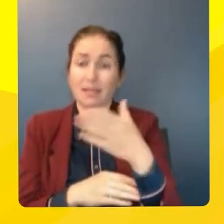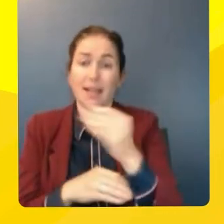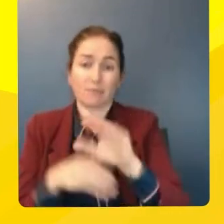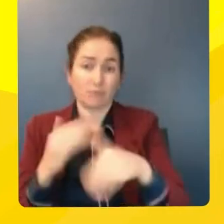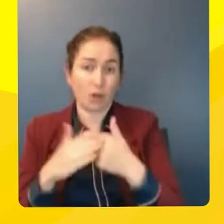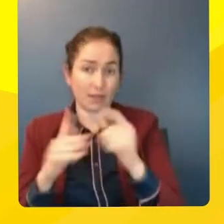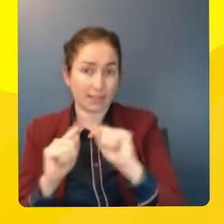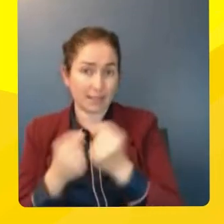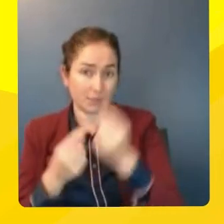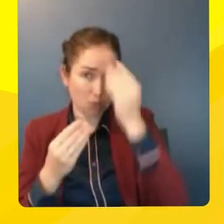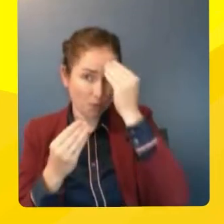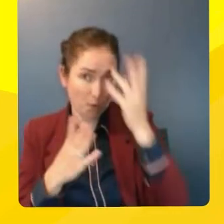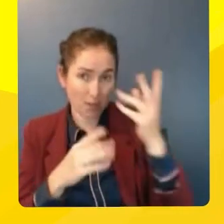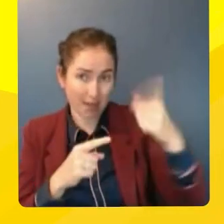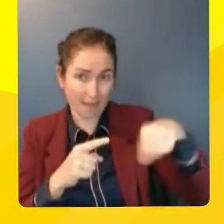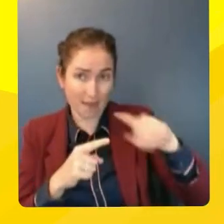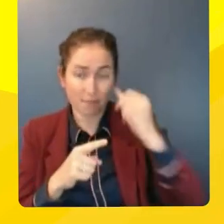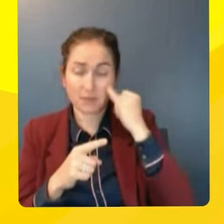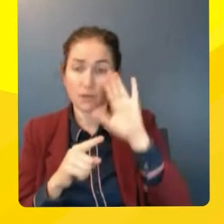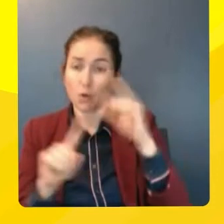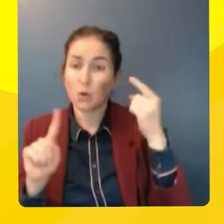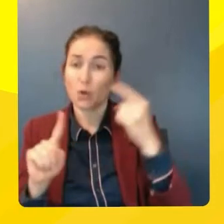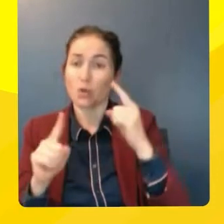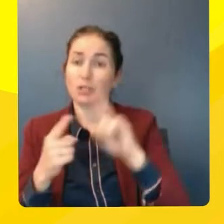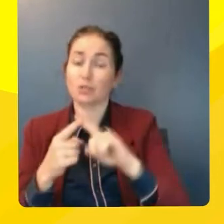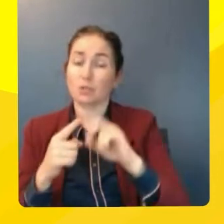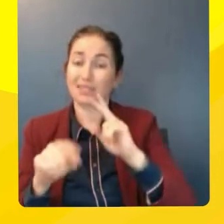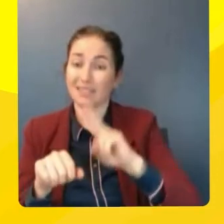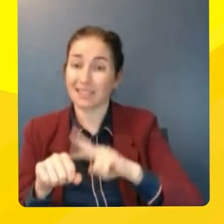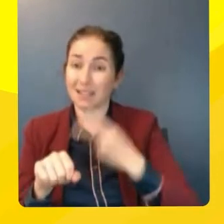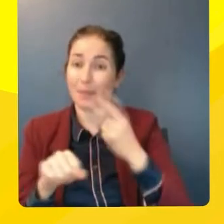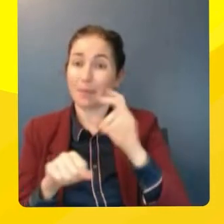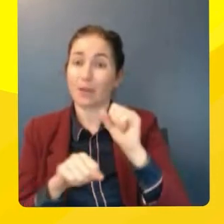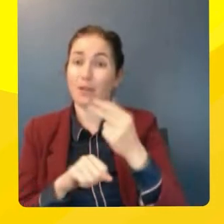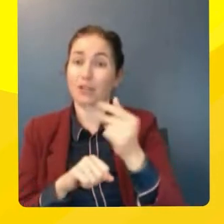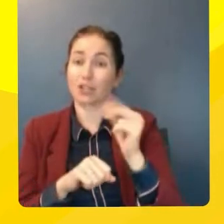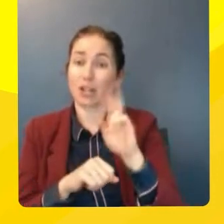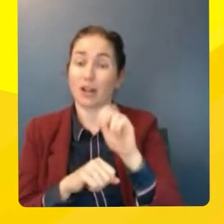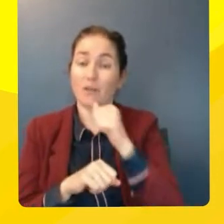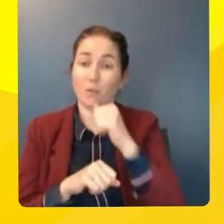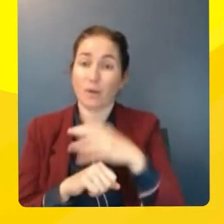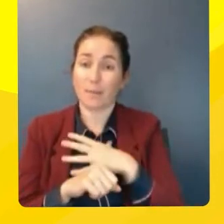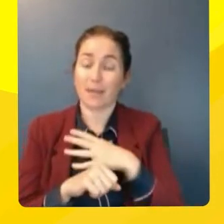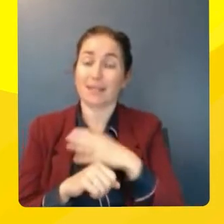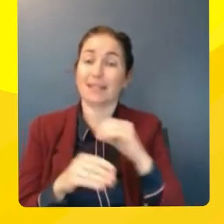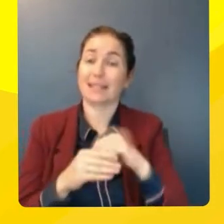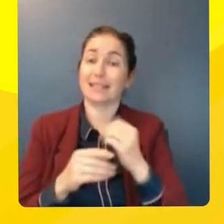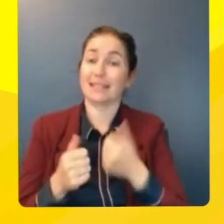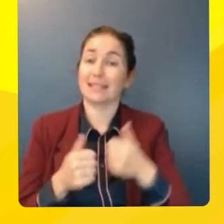to them if your goal is to double the share of women in senior leadership in the next three years?